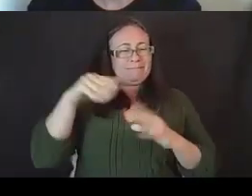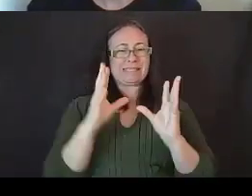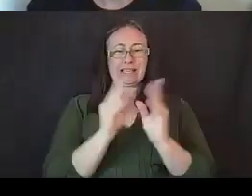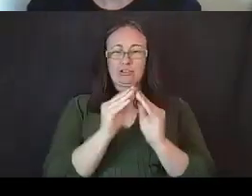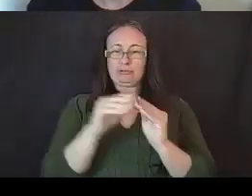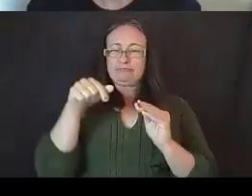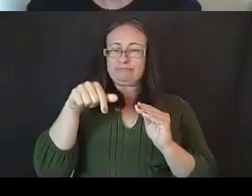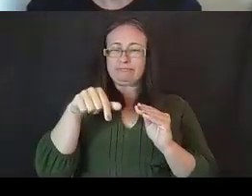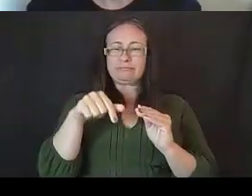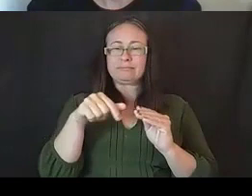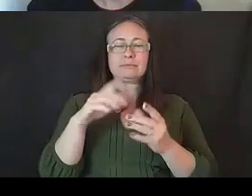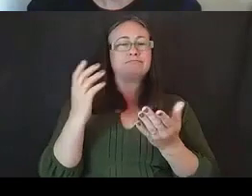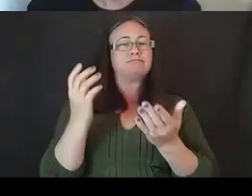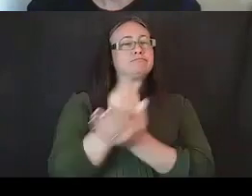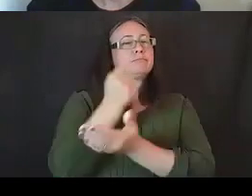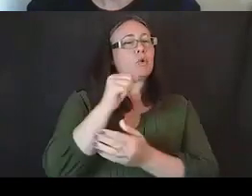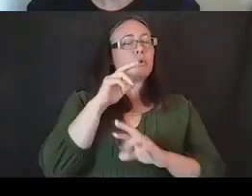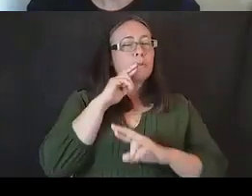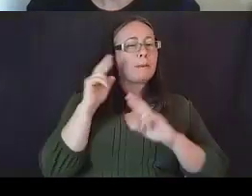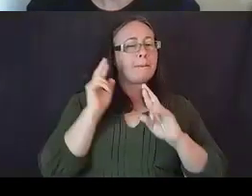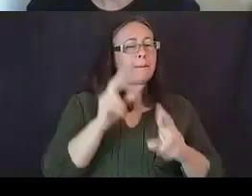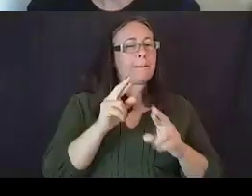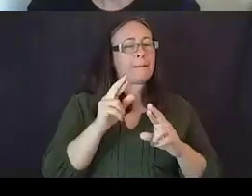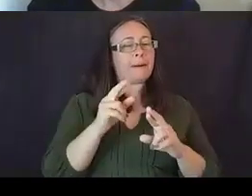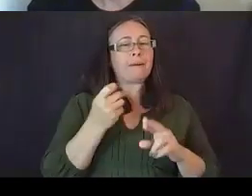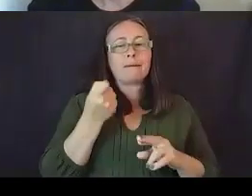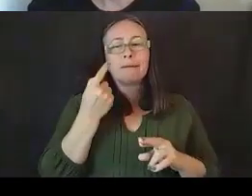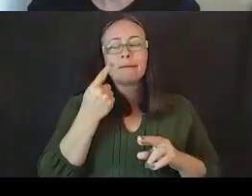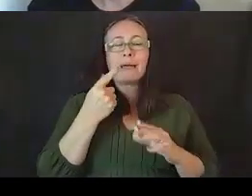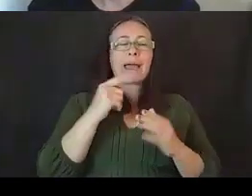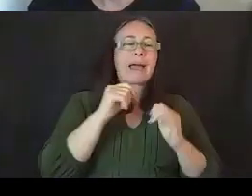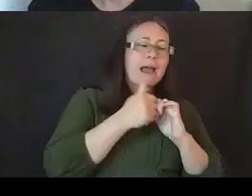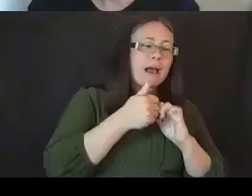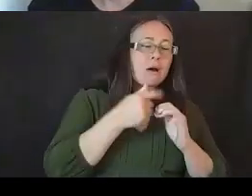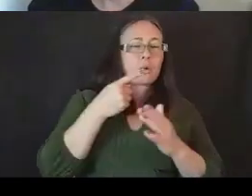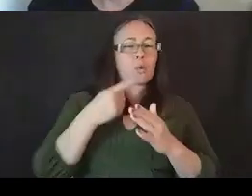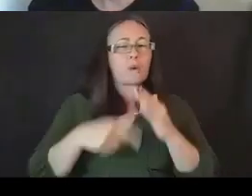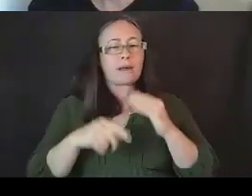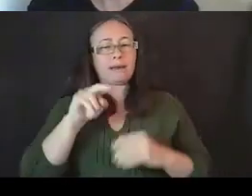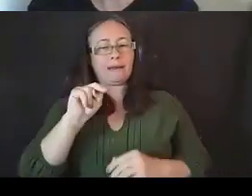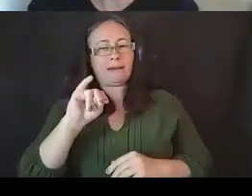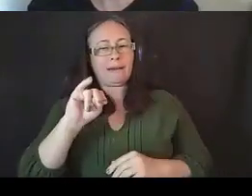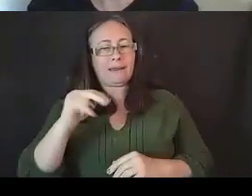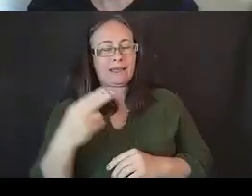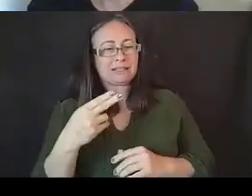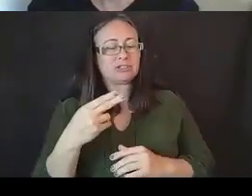RePORT to understand who and what NIH funds, and I have to say RePORT is such a fabulous tool.